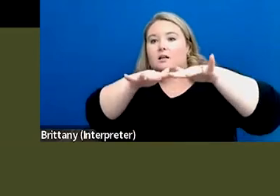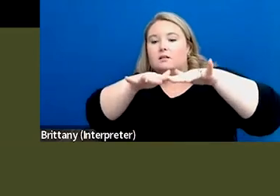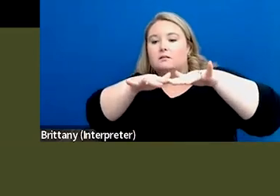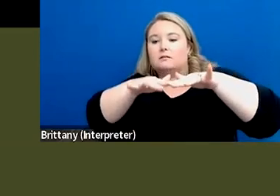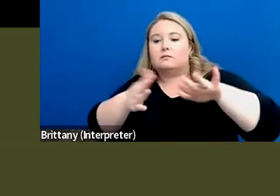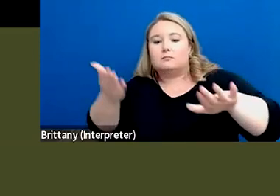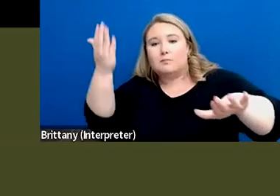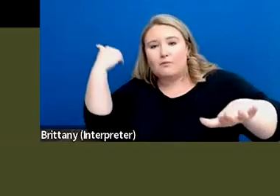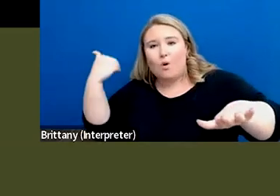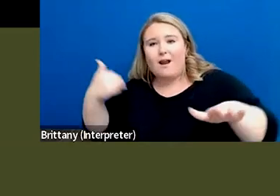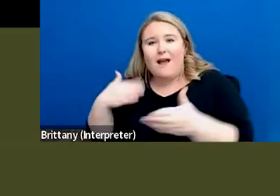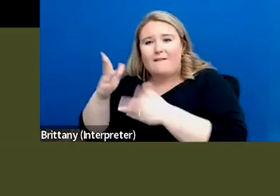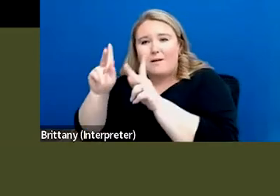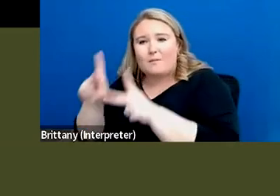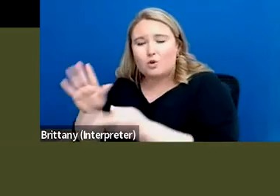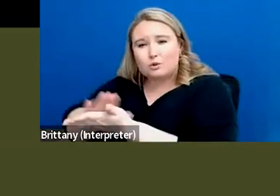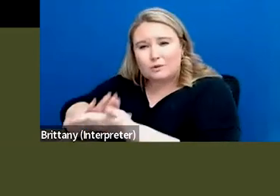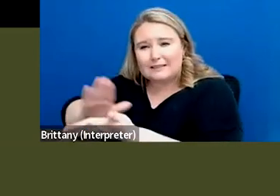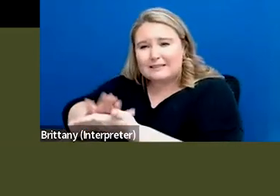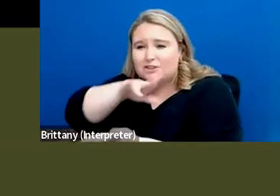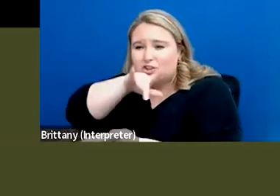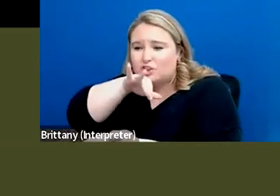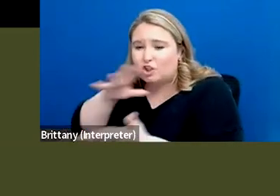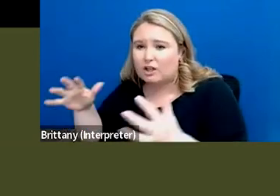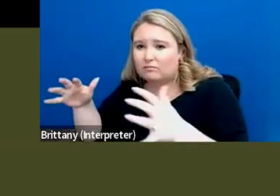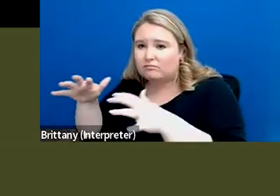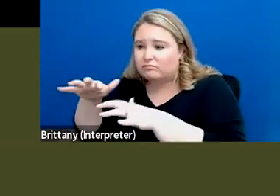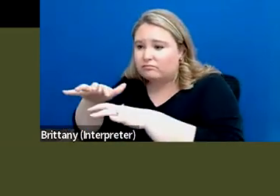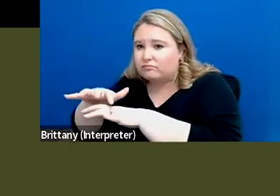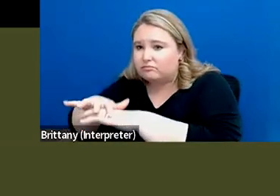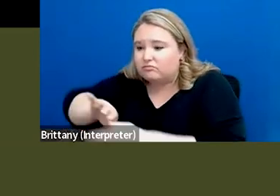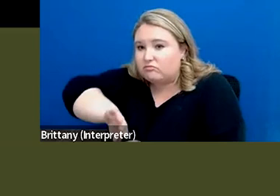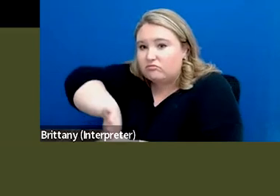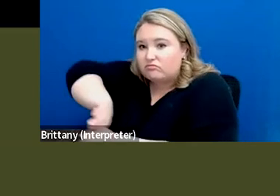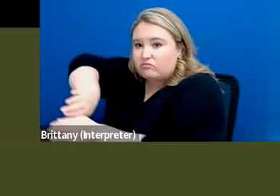out the sewer system, but it's still floods when it rain, especially during hurricane time.